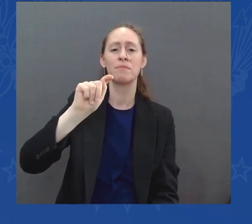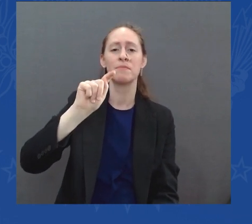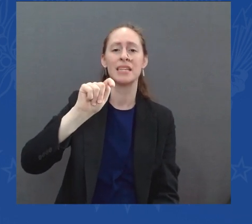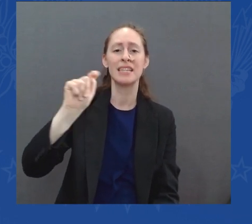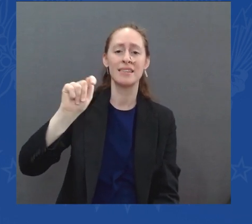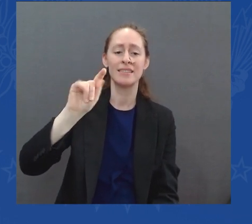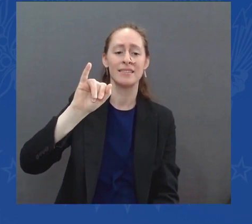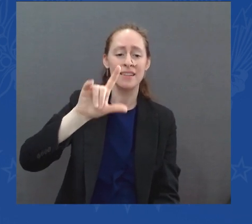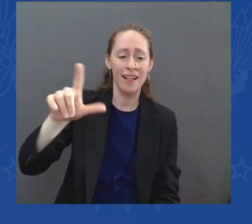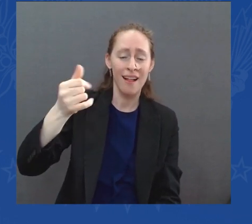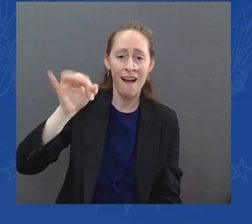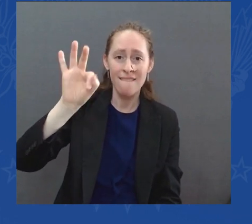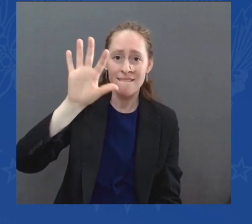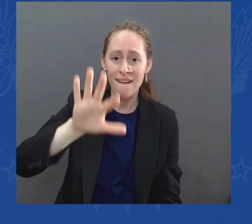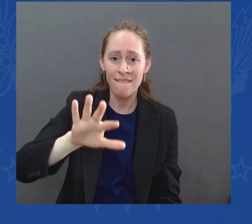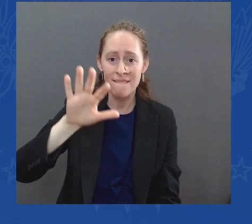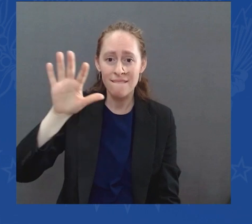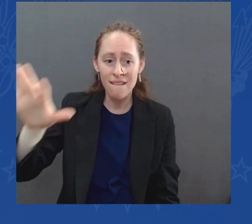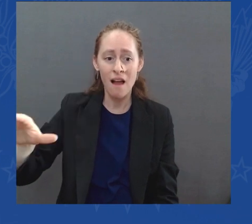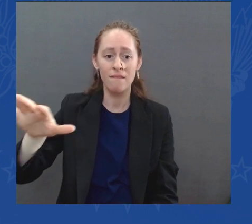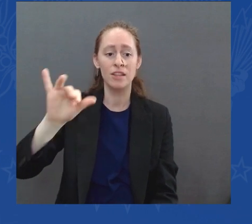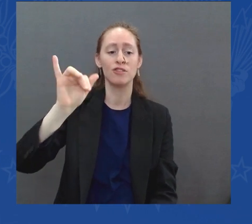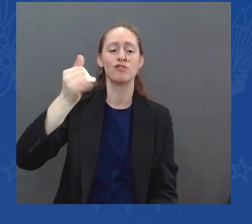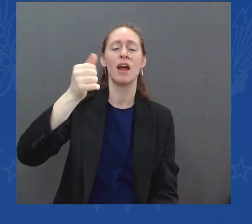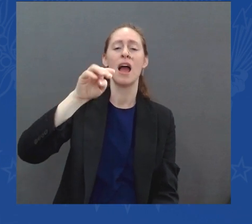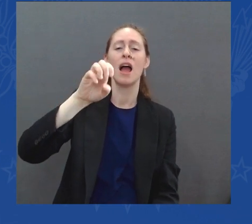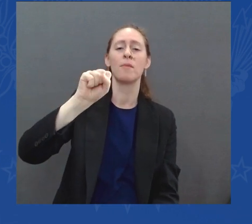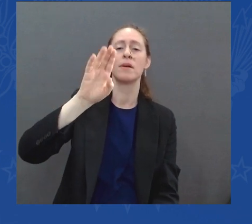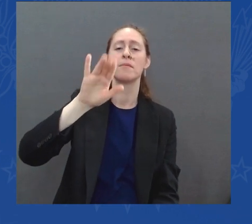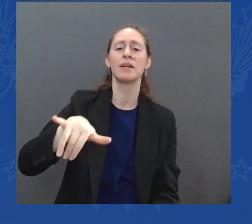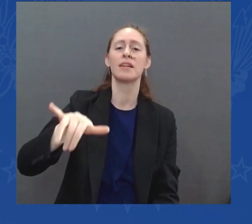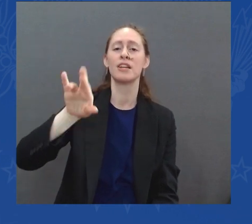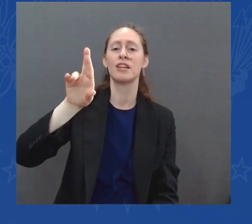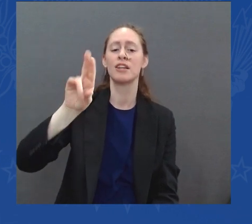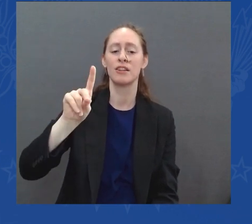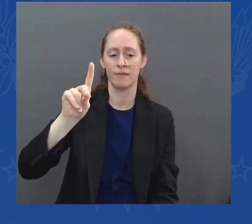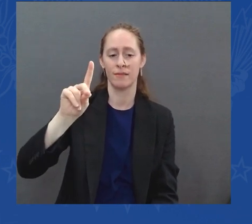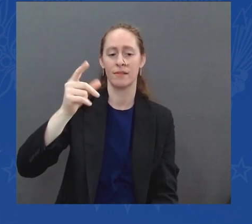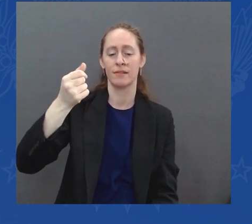in 1998 and James Craig Anderson in 2011.